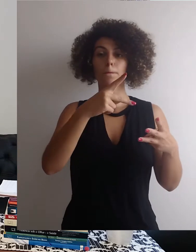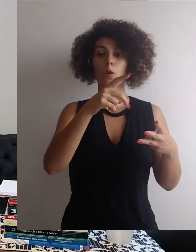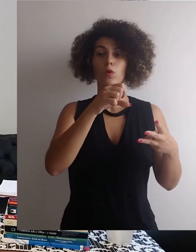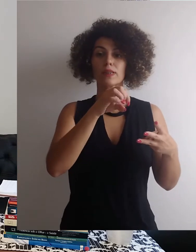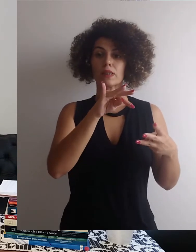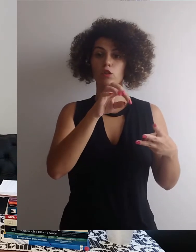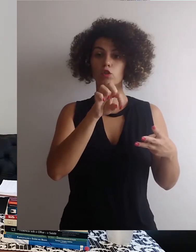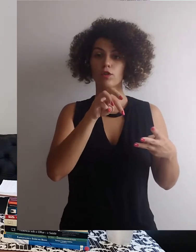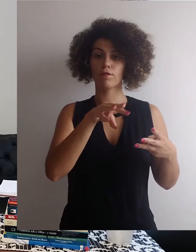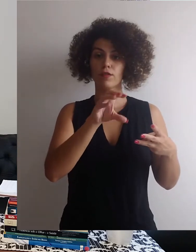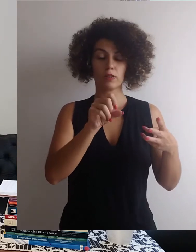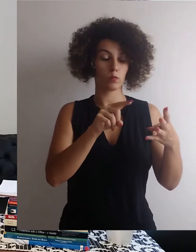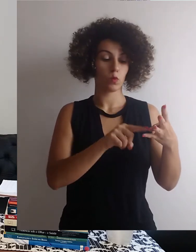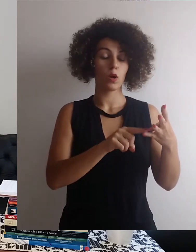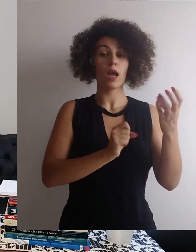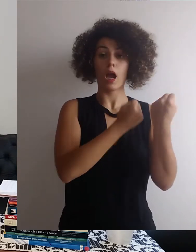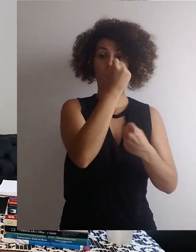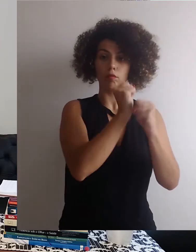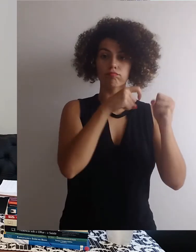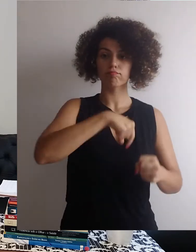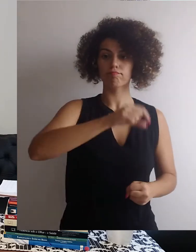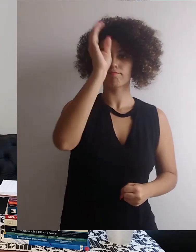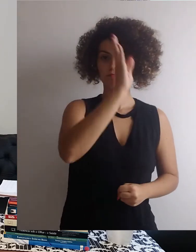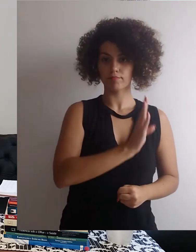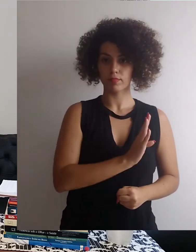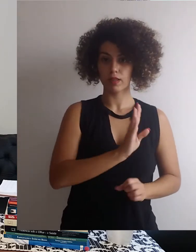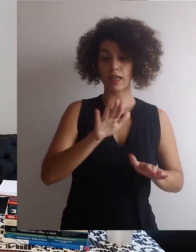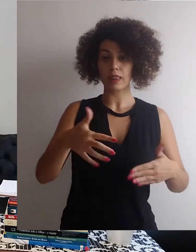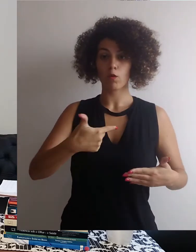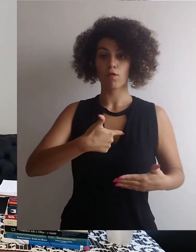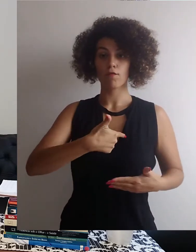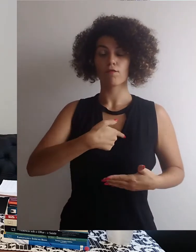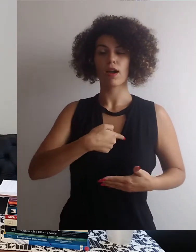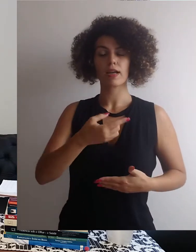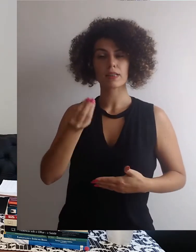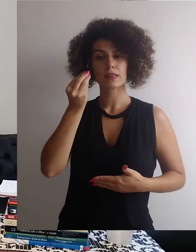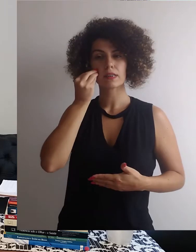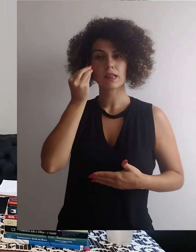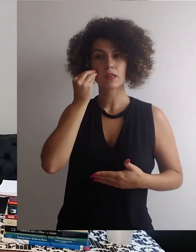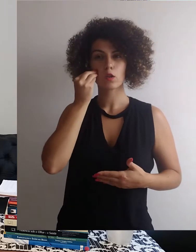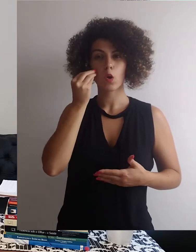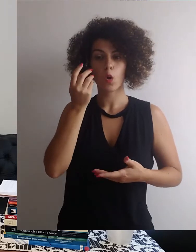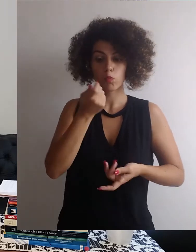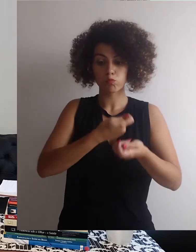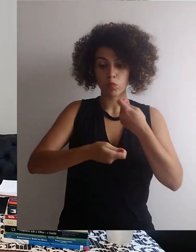and industrialization in Brazil. What Vargas tried to do is to integrate the National Market so